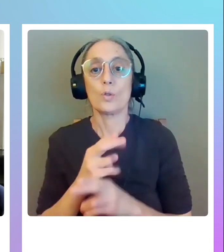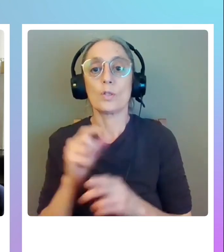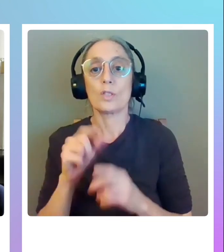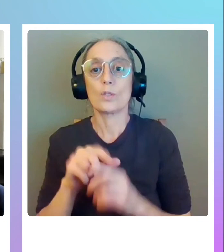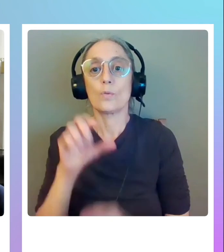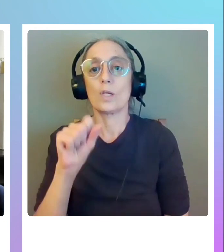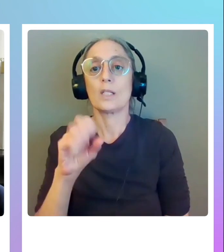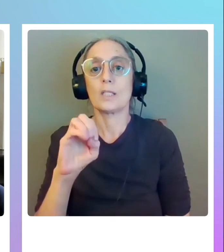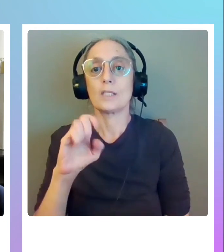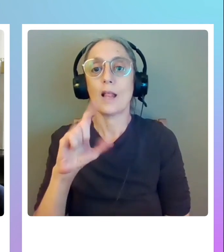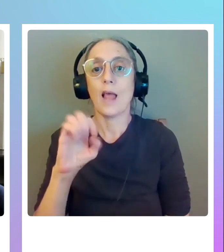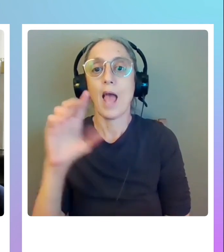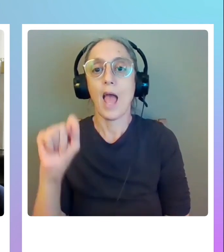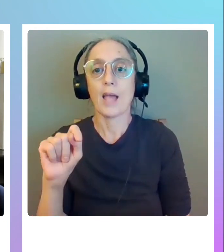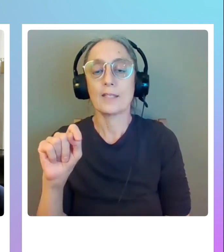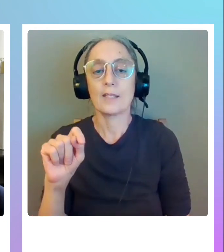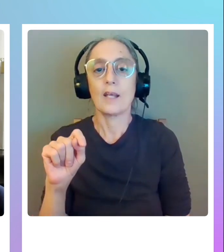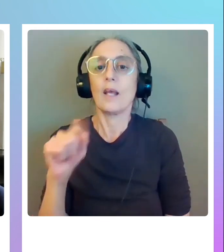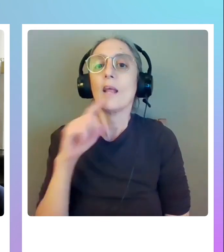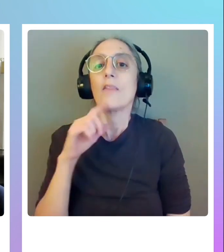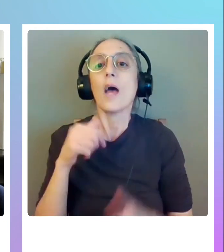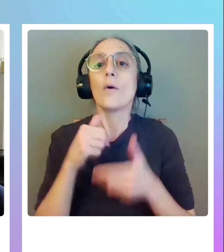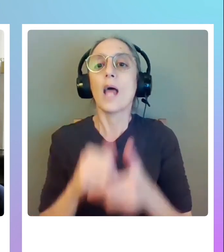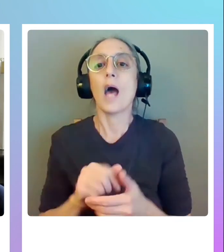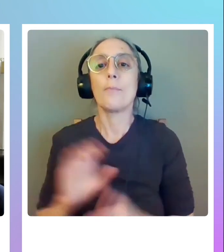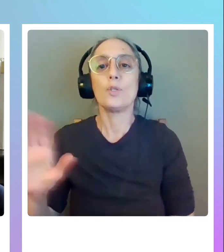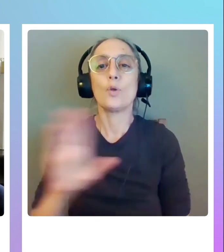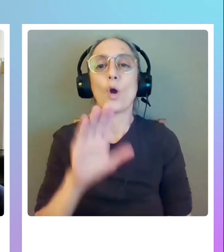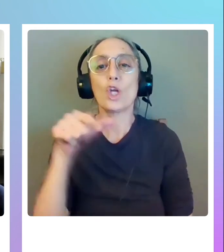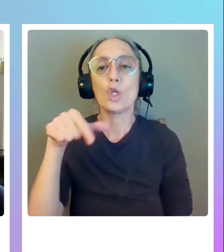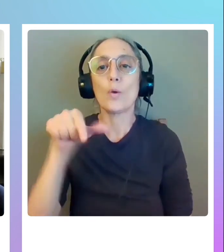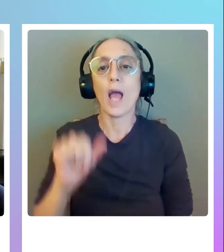it also helps your QA folks write their test cases